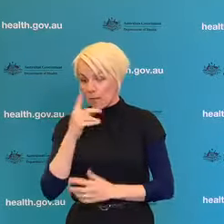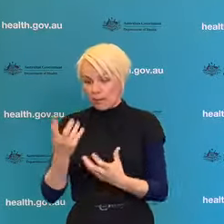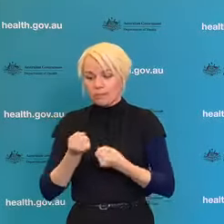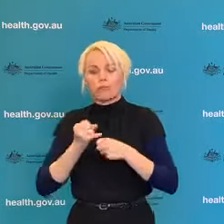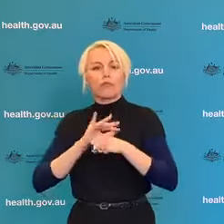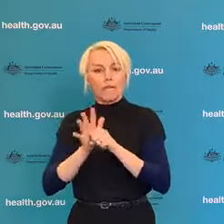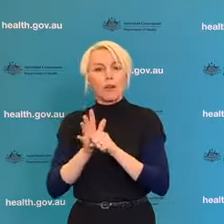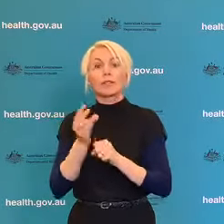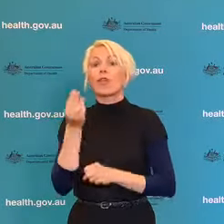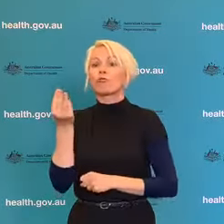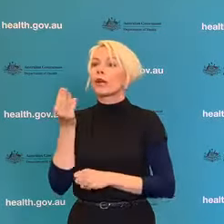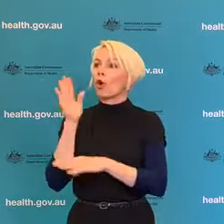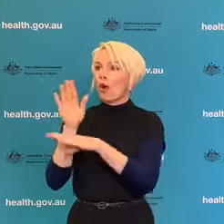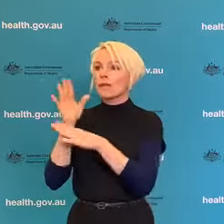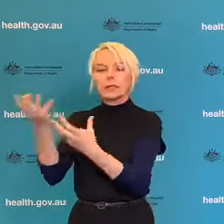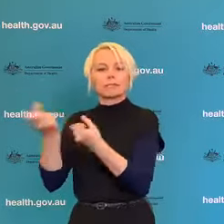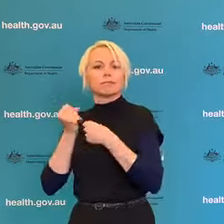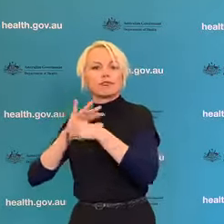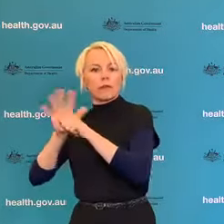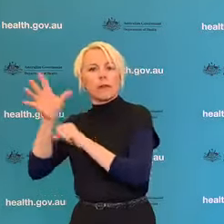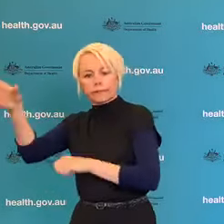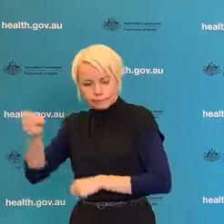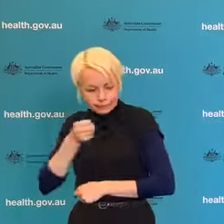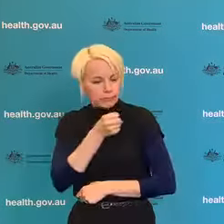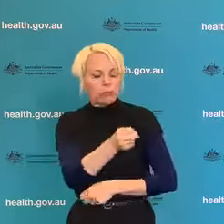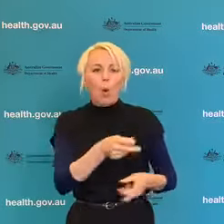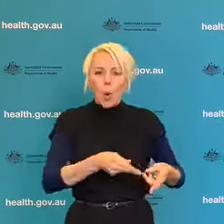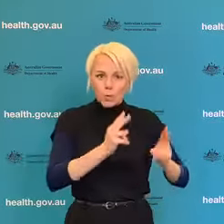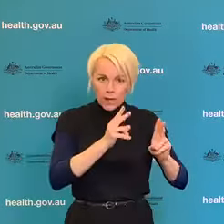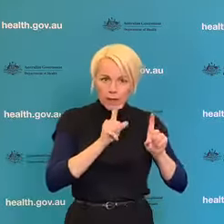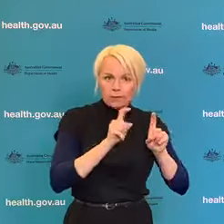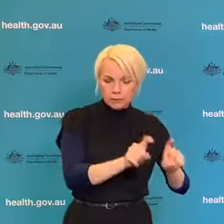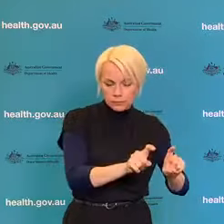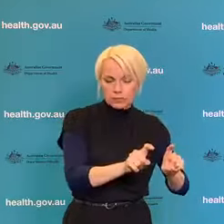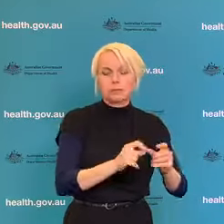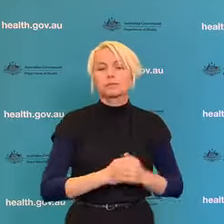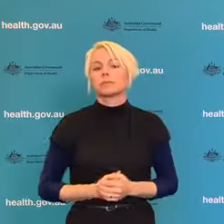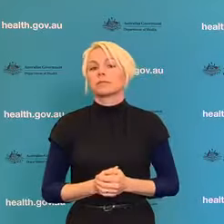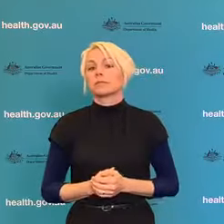acquired and are in hotel quarantine and the other case is with a